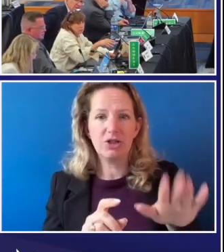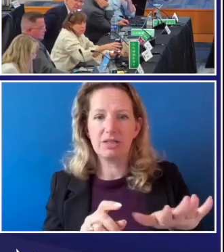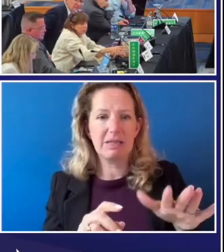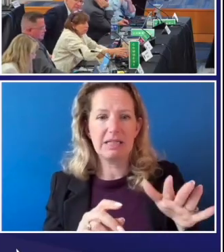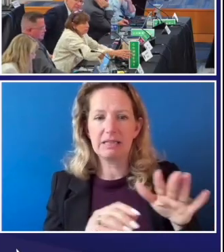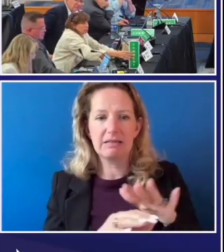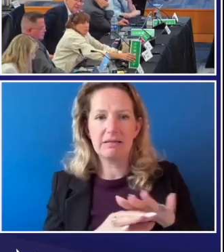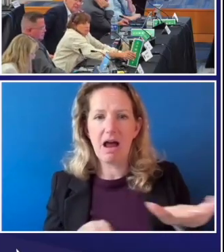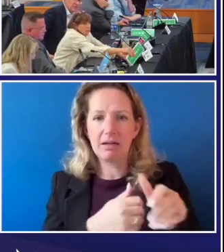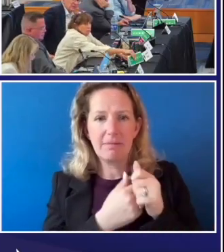I see that, Jennifer. Yes, thank you.